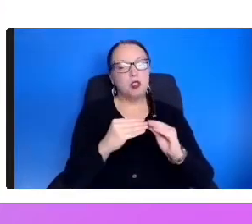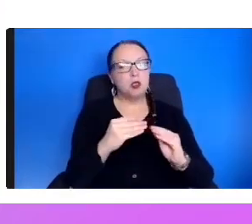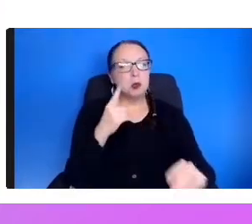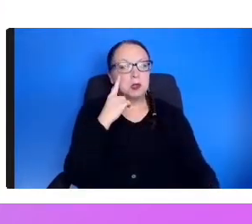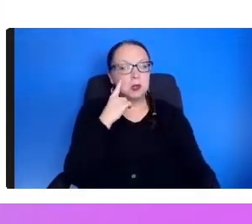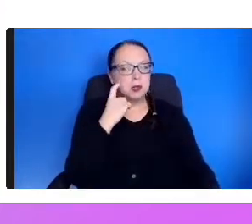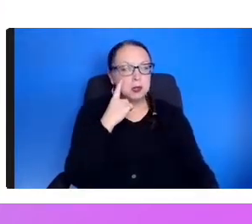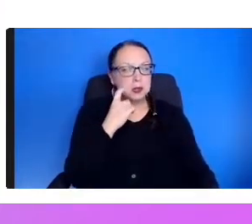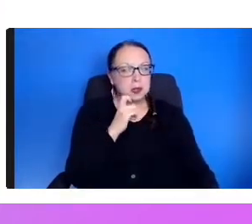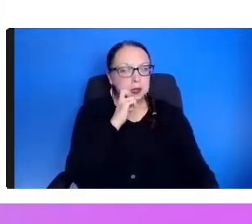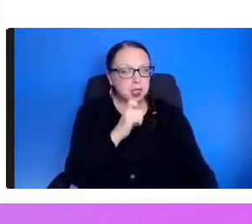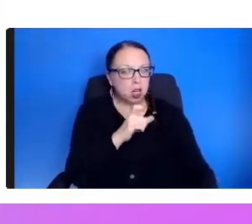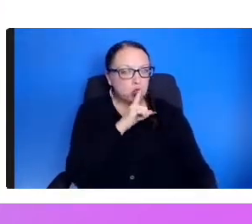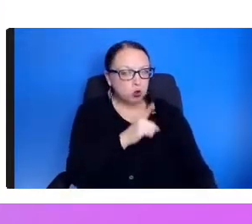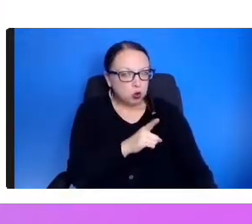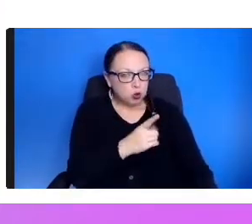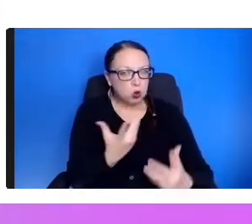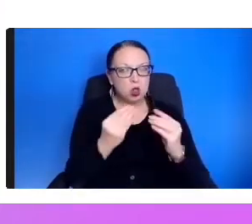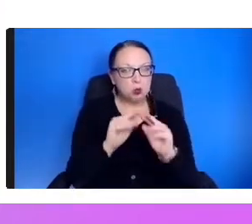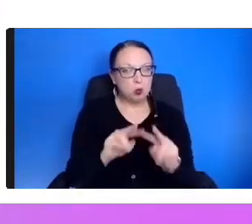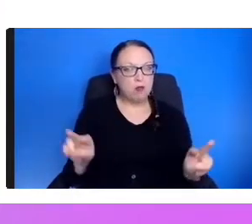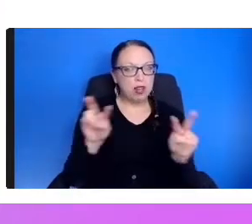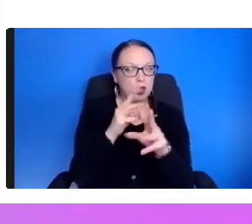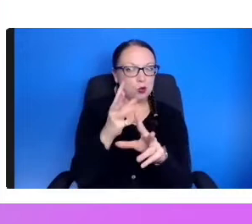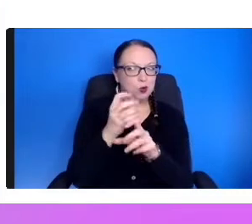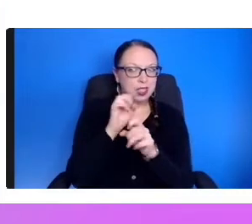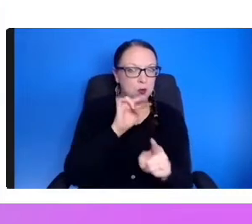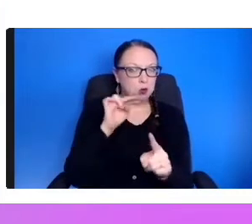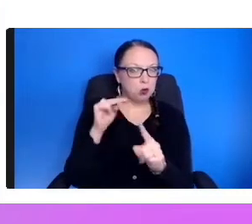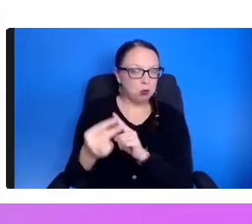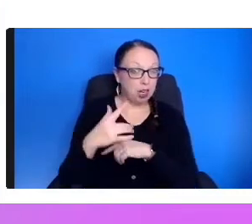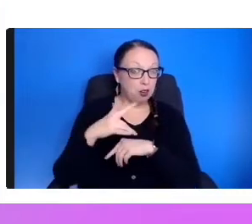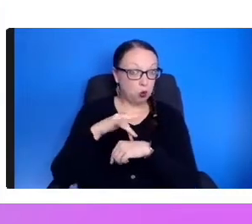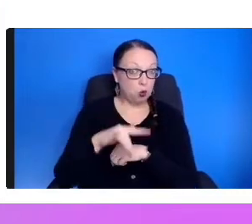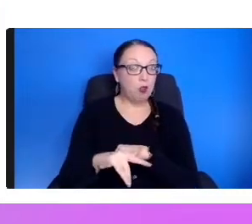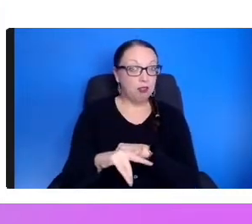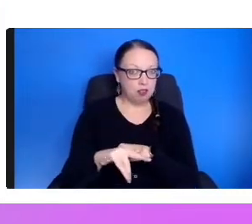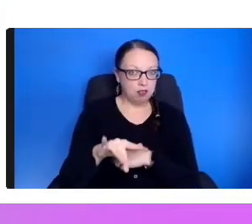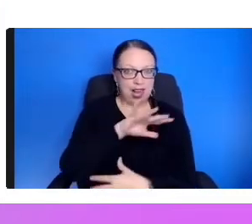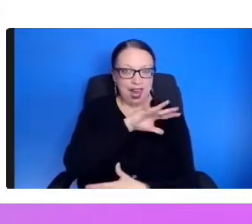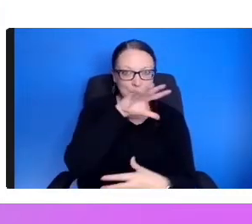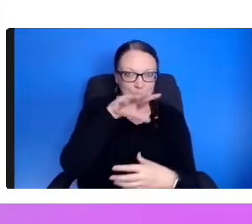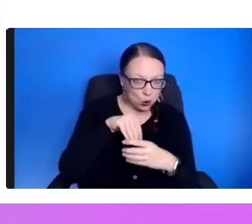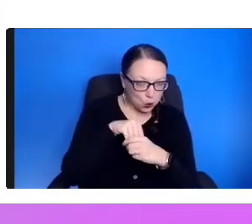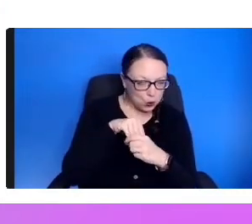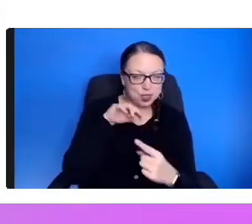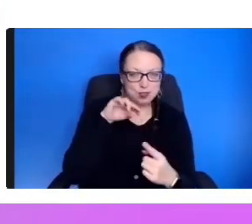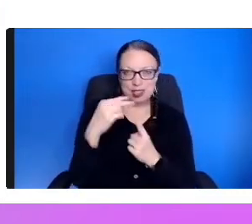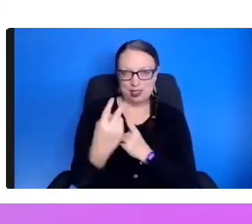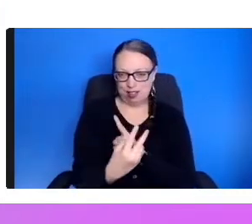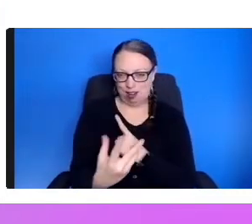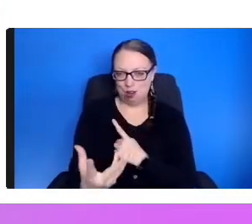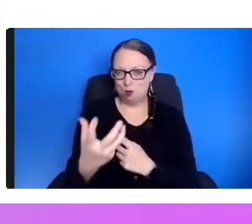in getting insight in early and there's specific value in inclusive insight in bringing people in with disabilities